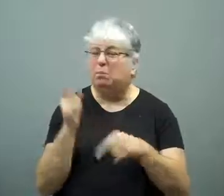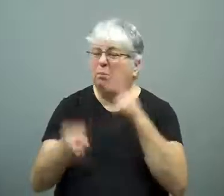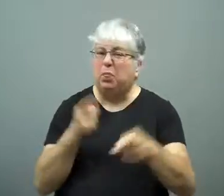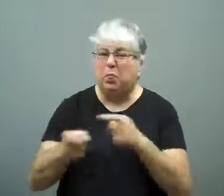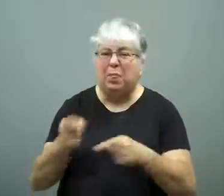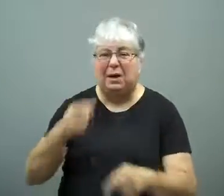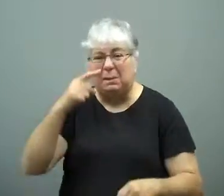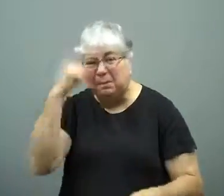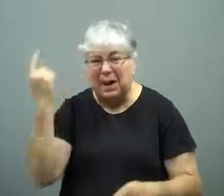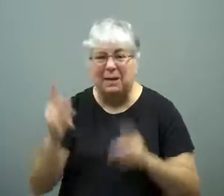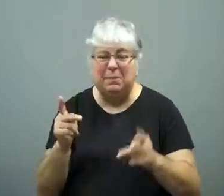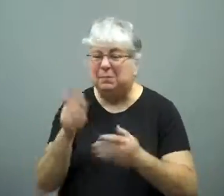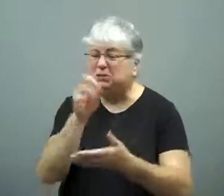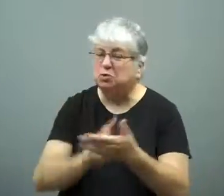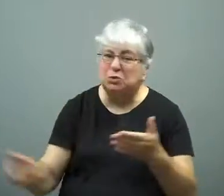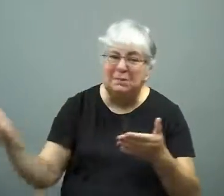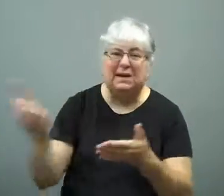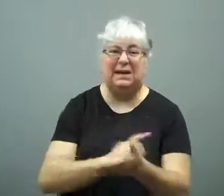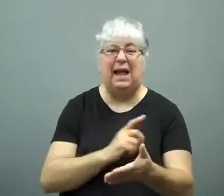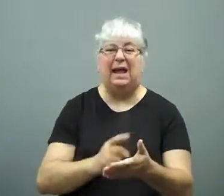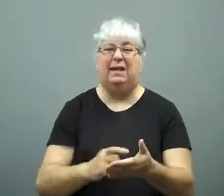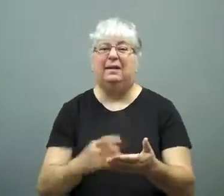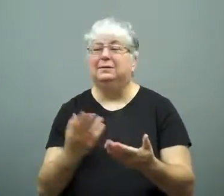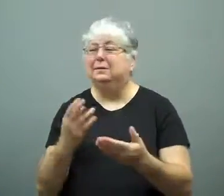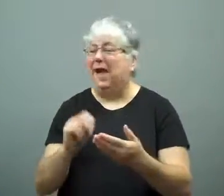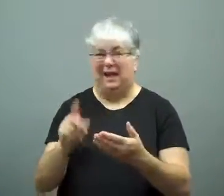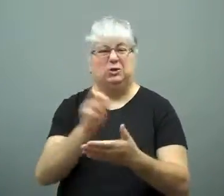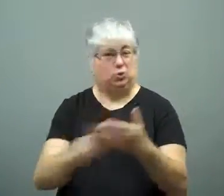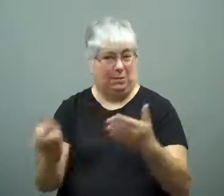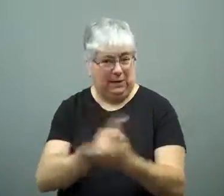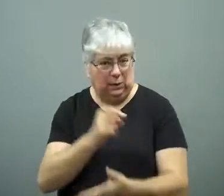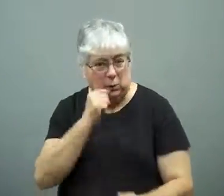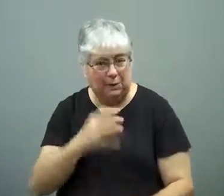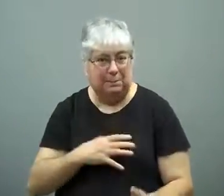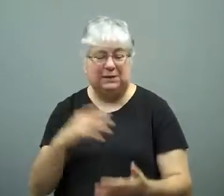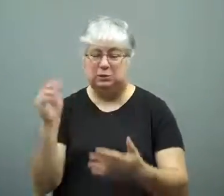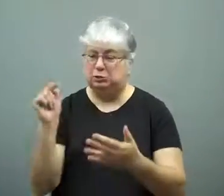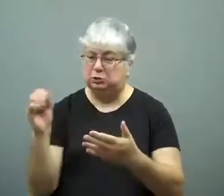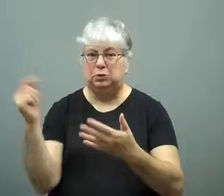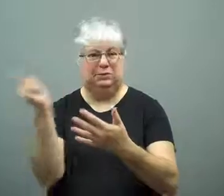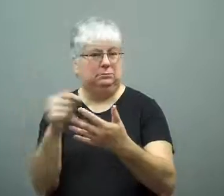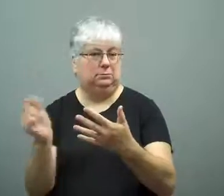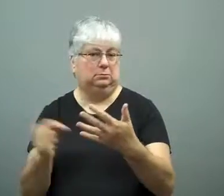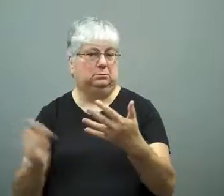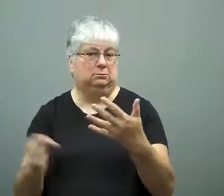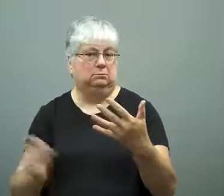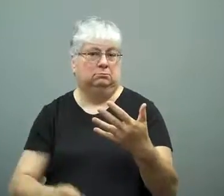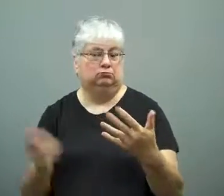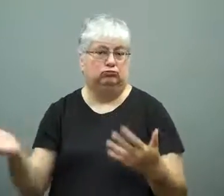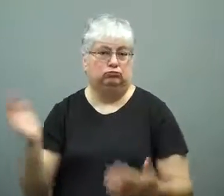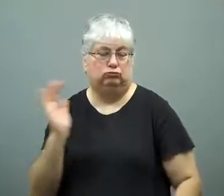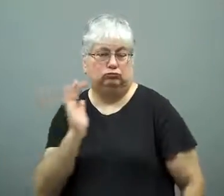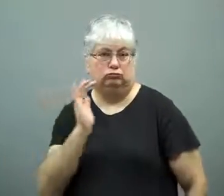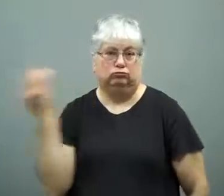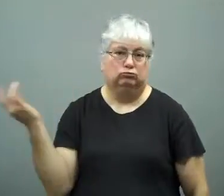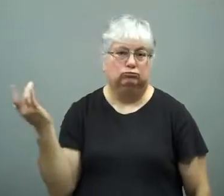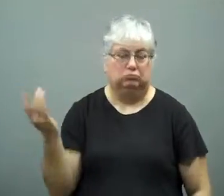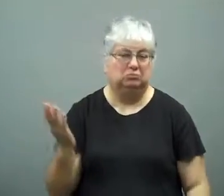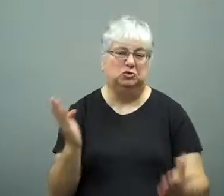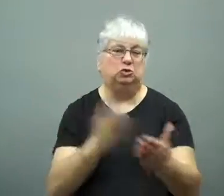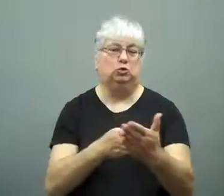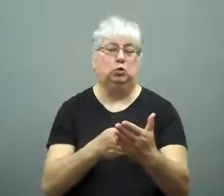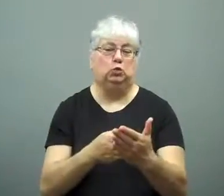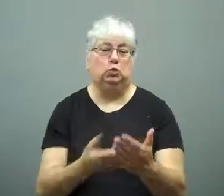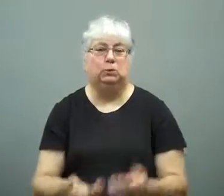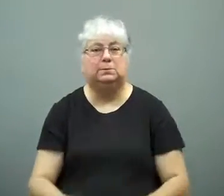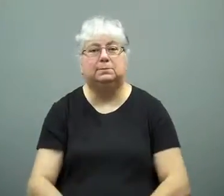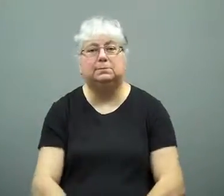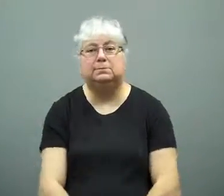spoke against black people, discriminated against them and women as well.